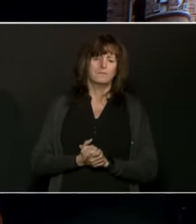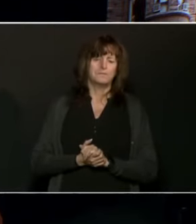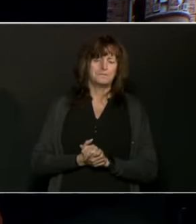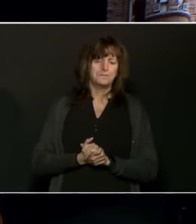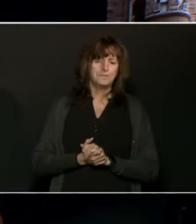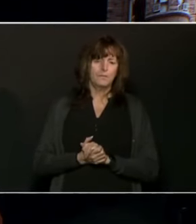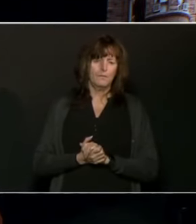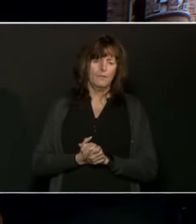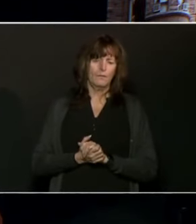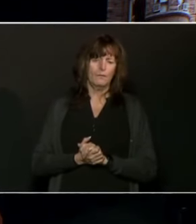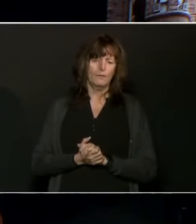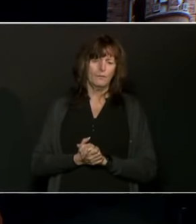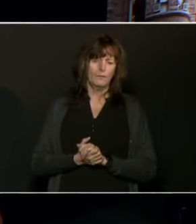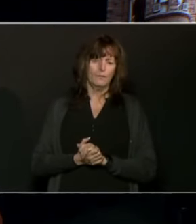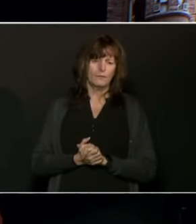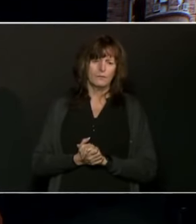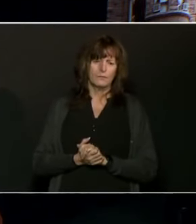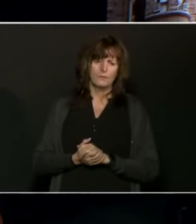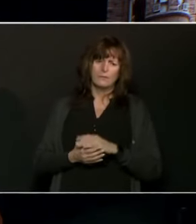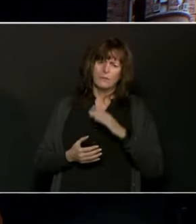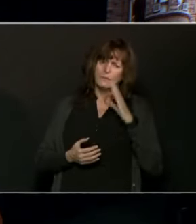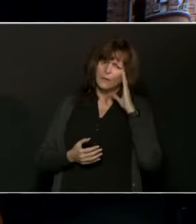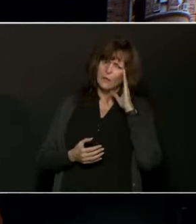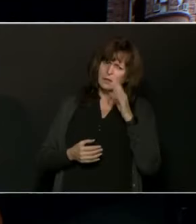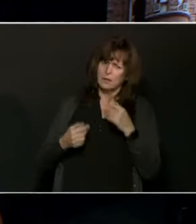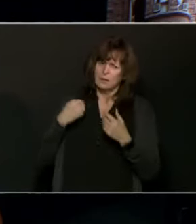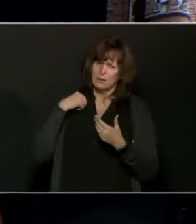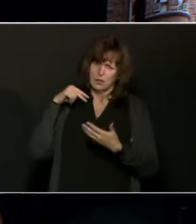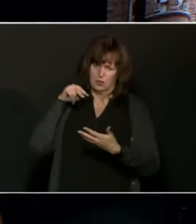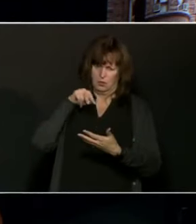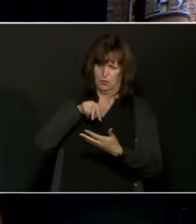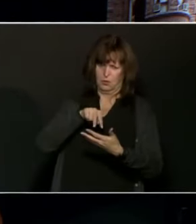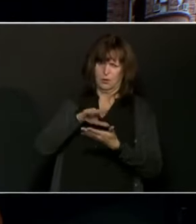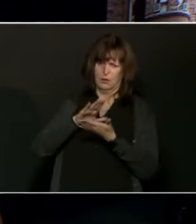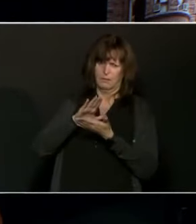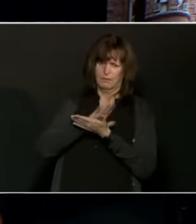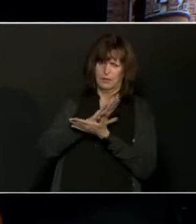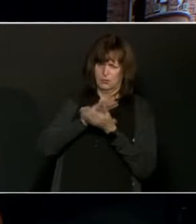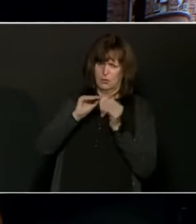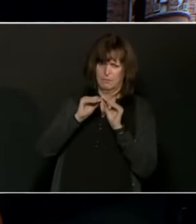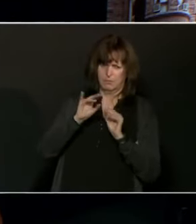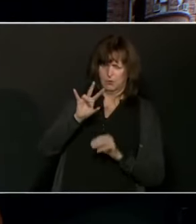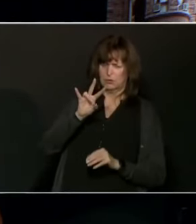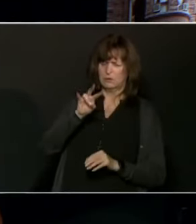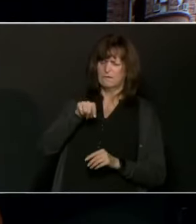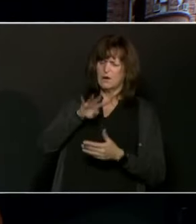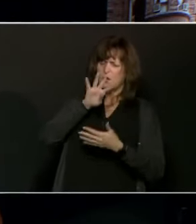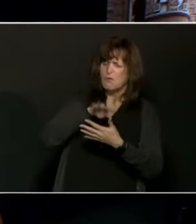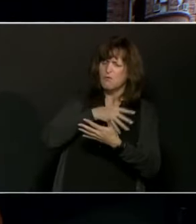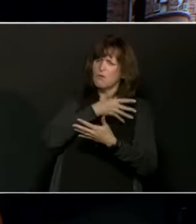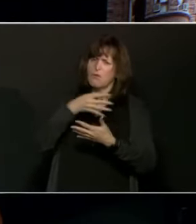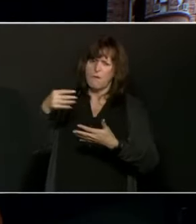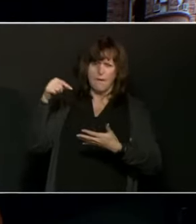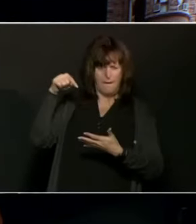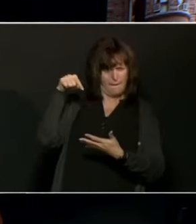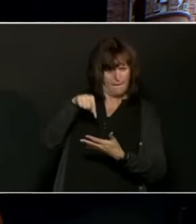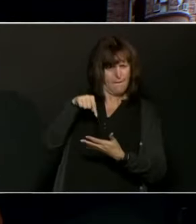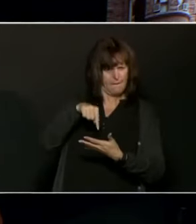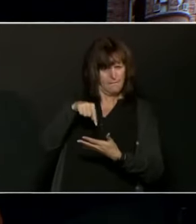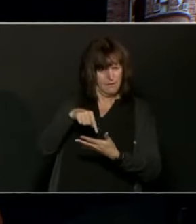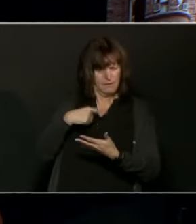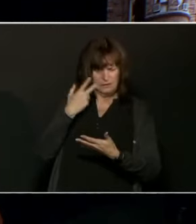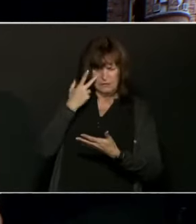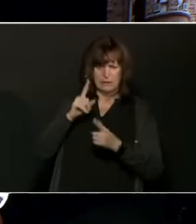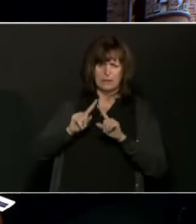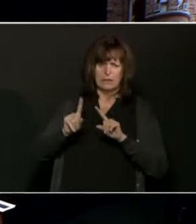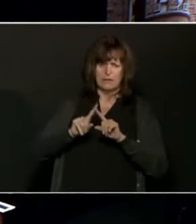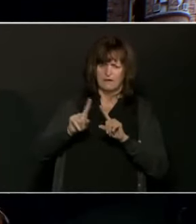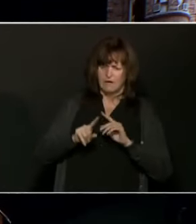Reporter: HELLO THERE, I'M